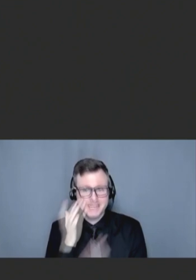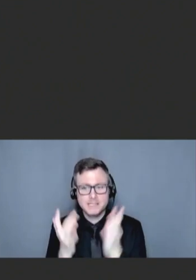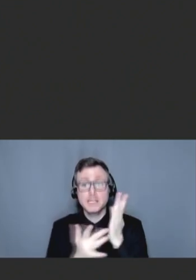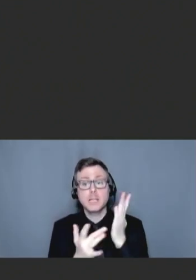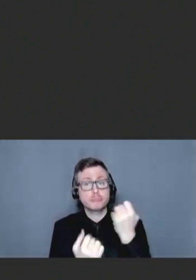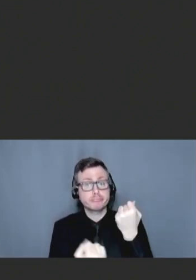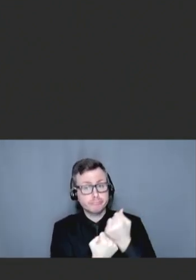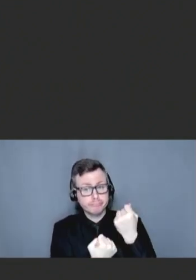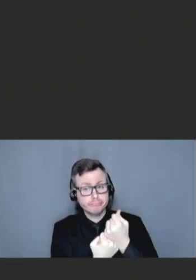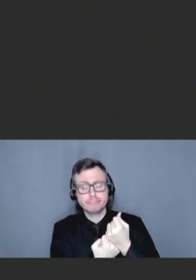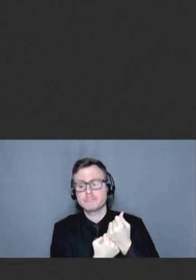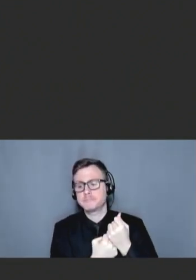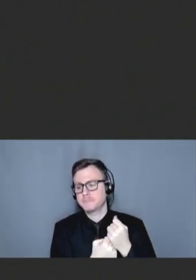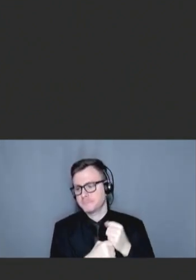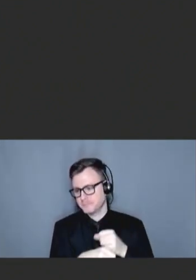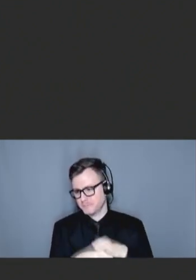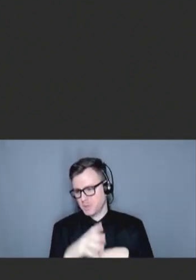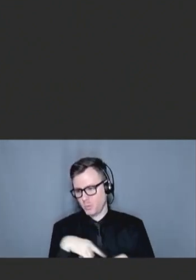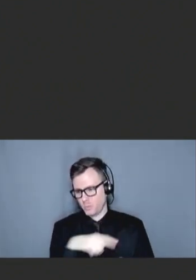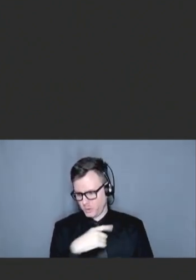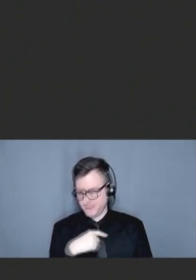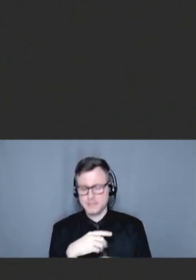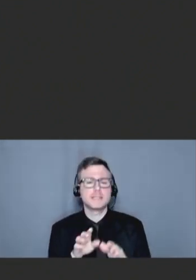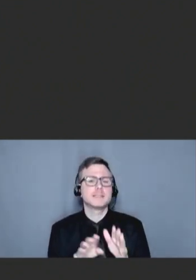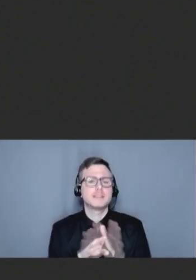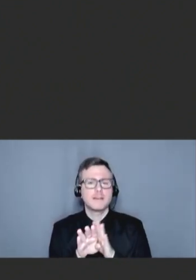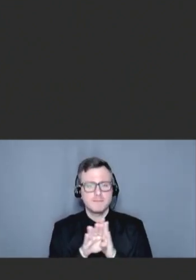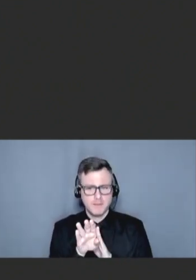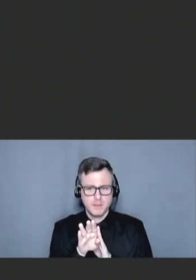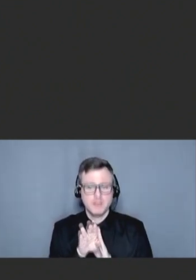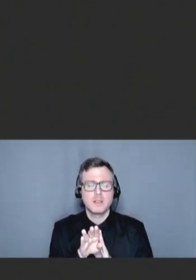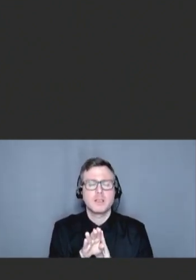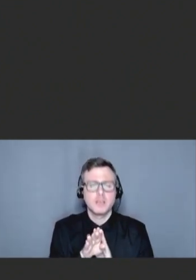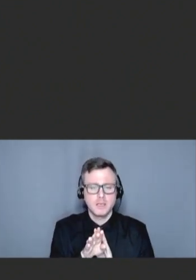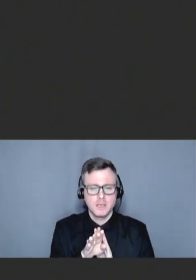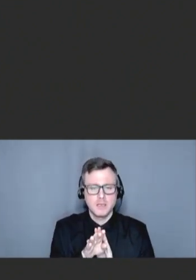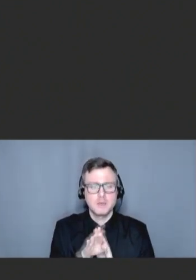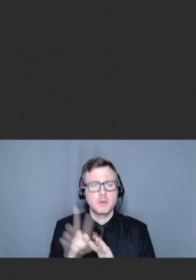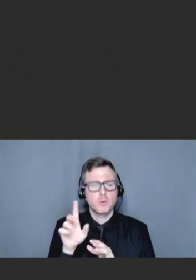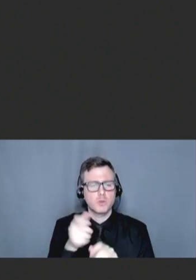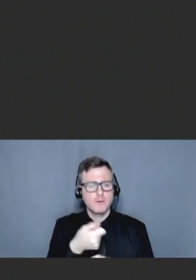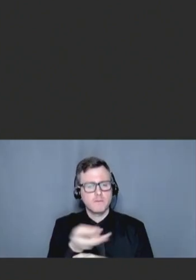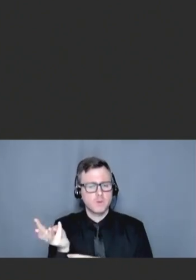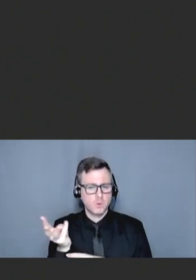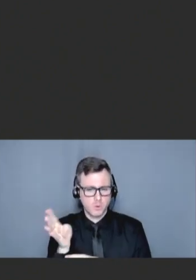Recently, we have developed a few blogs in partnering with community action agencies